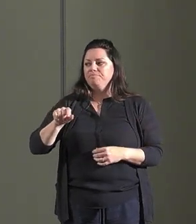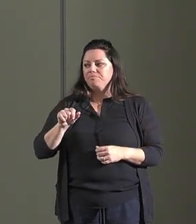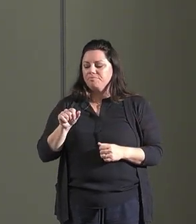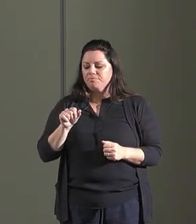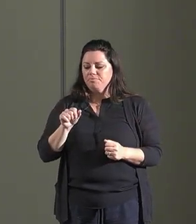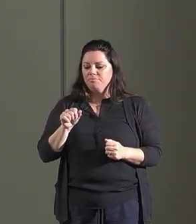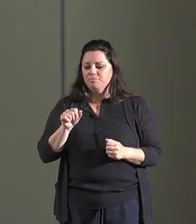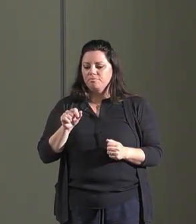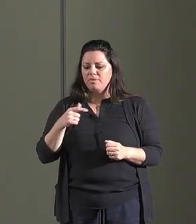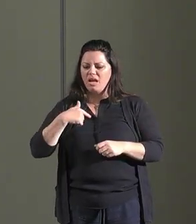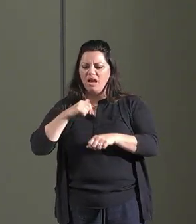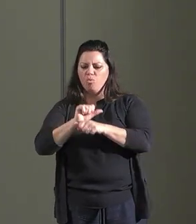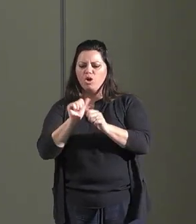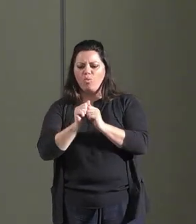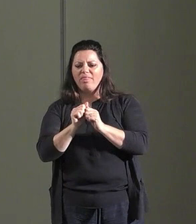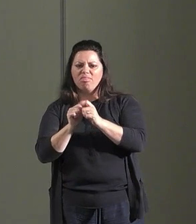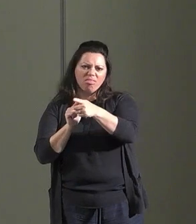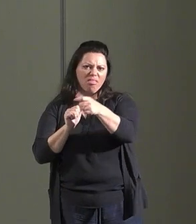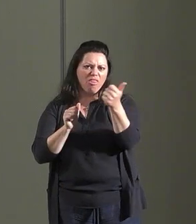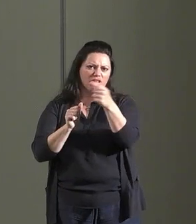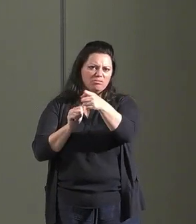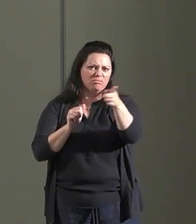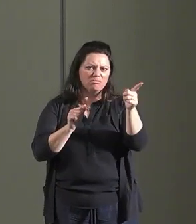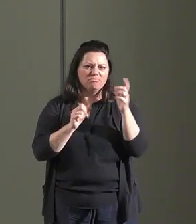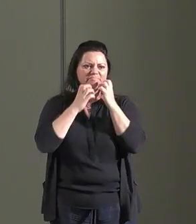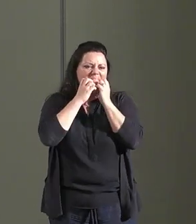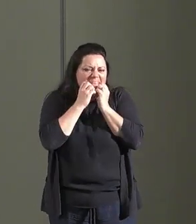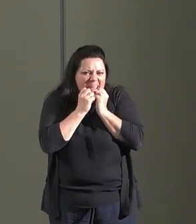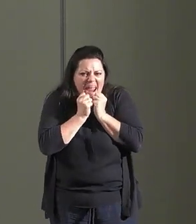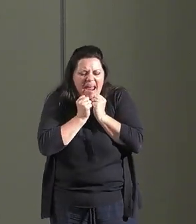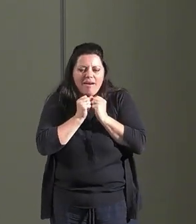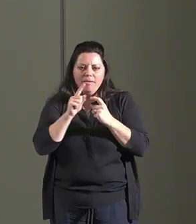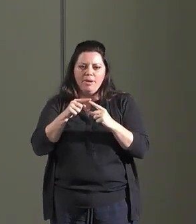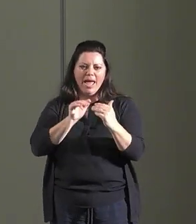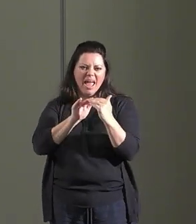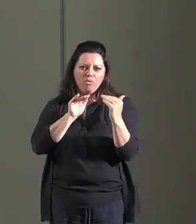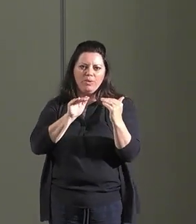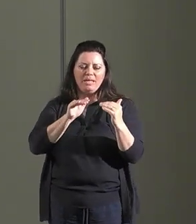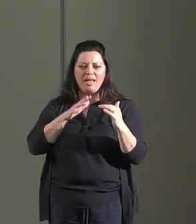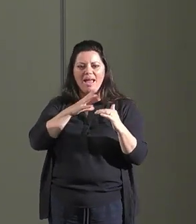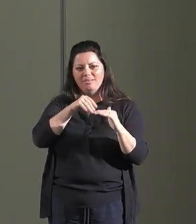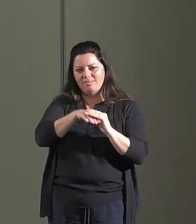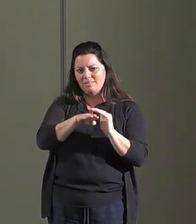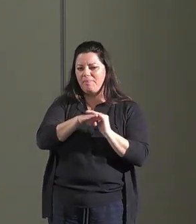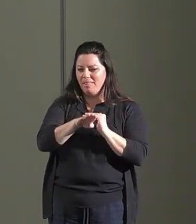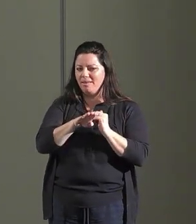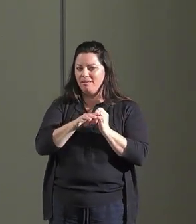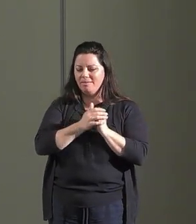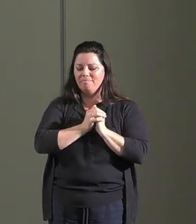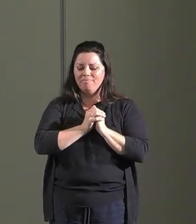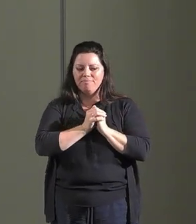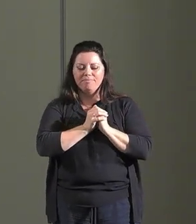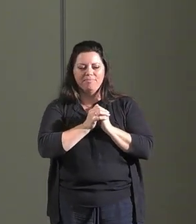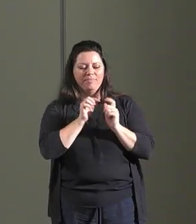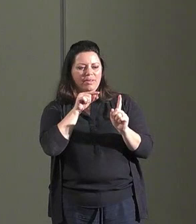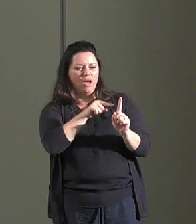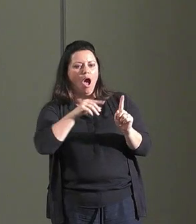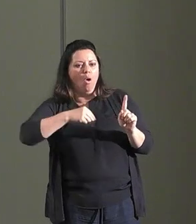I've worked with others that care deeply will equity and accessibility. I had a white able man